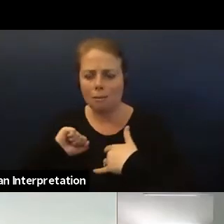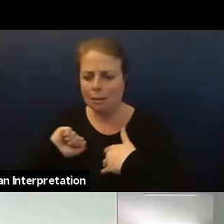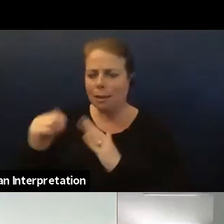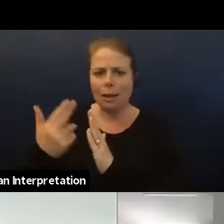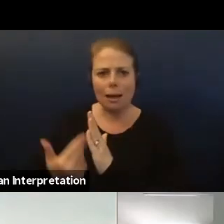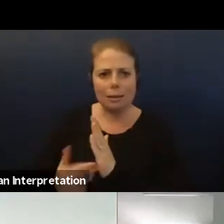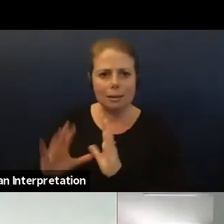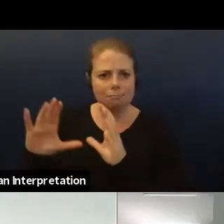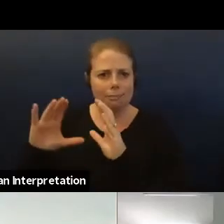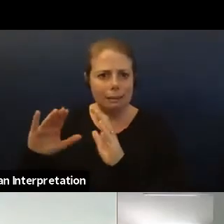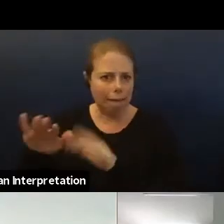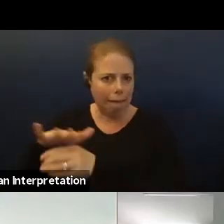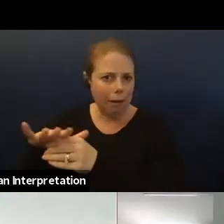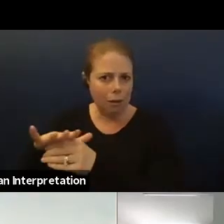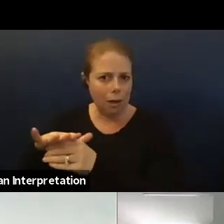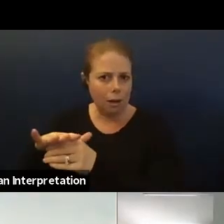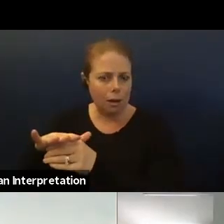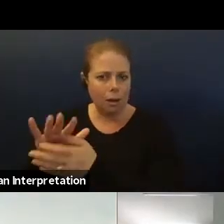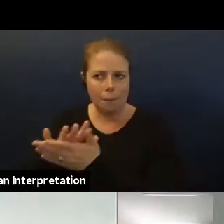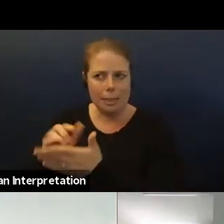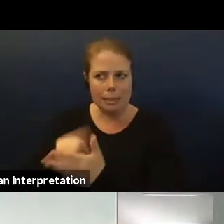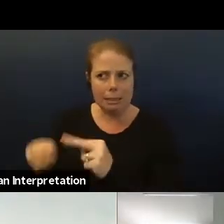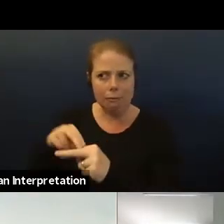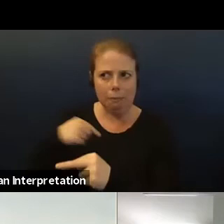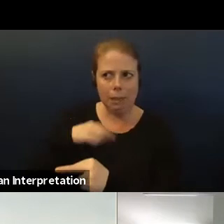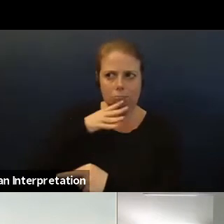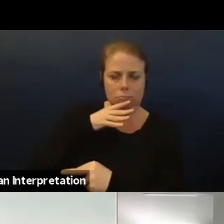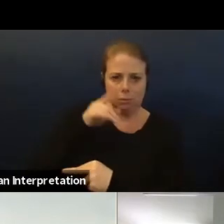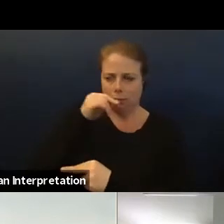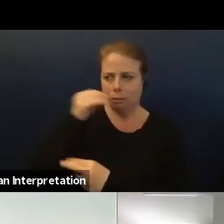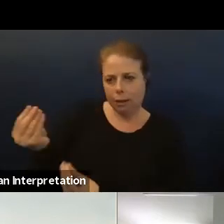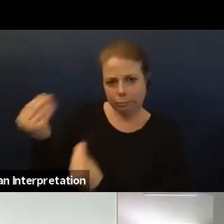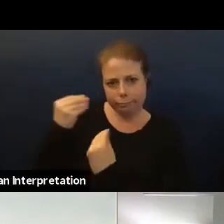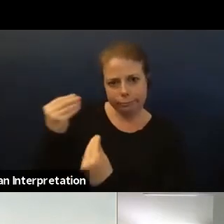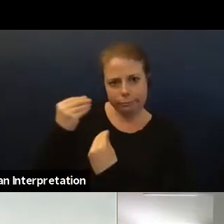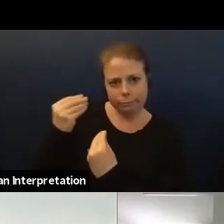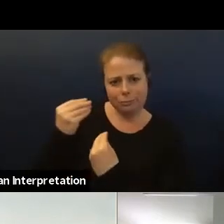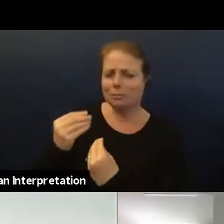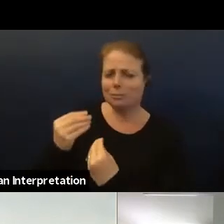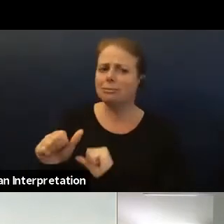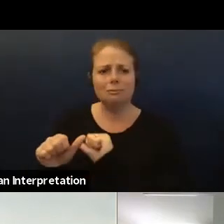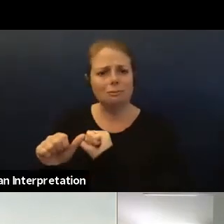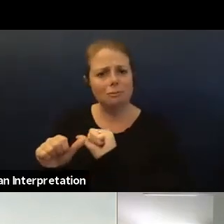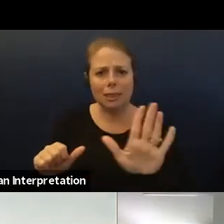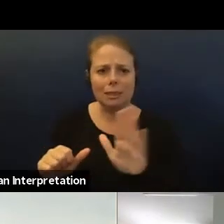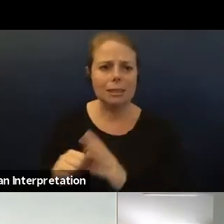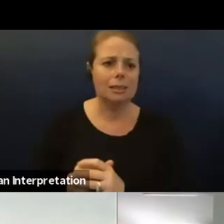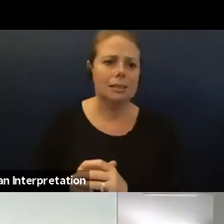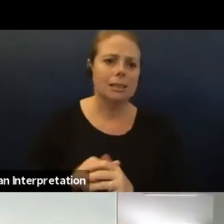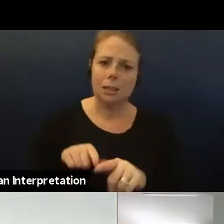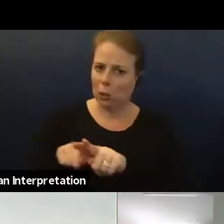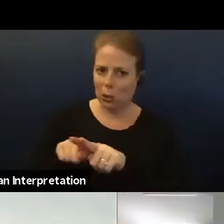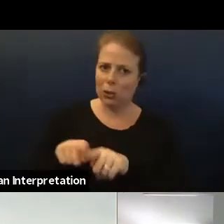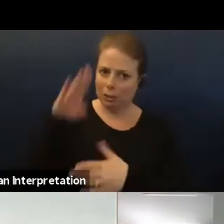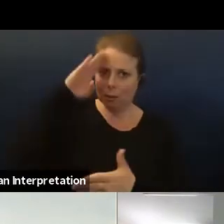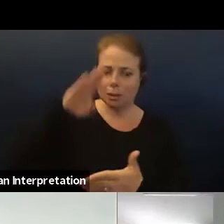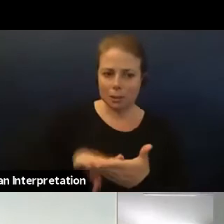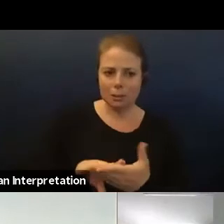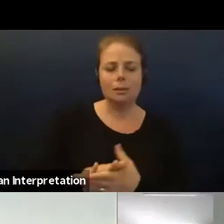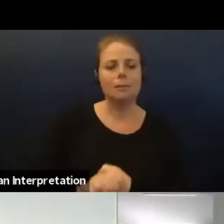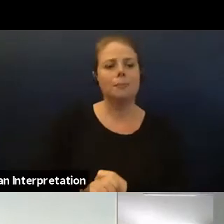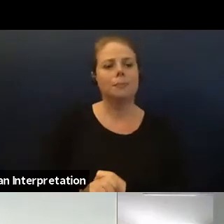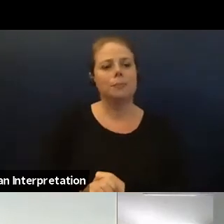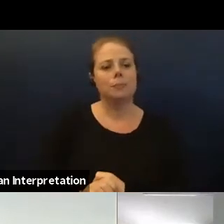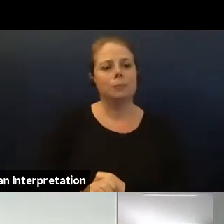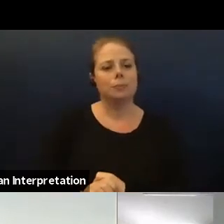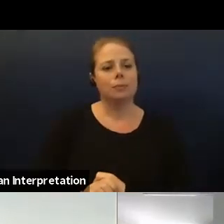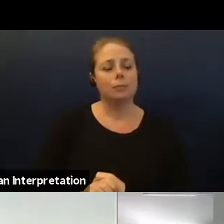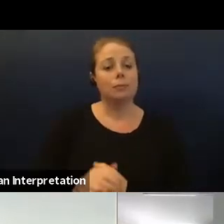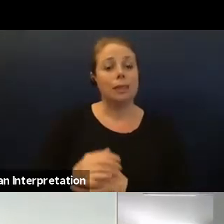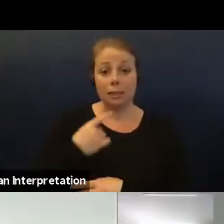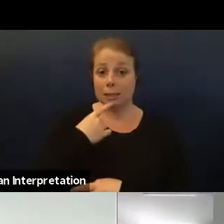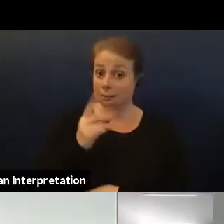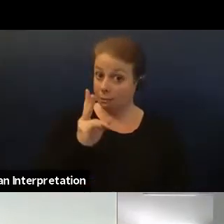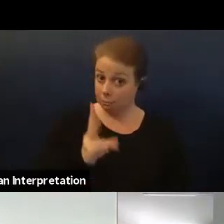those gaps it was a wonderful learning experience and I will reiterate that it's a privilege